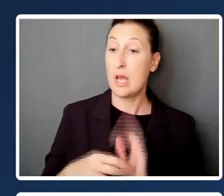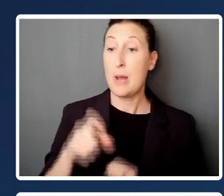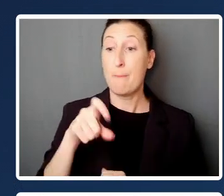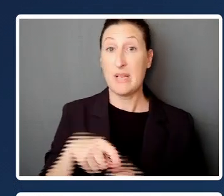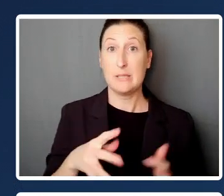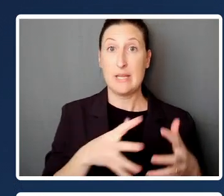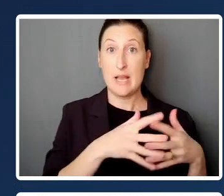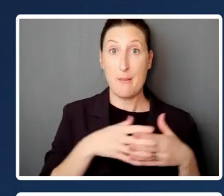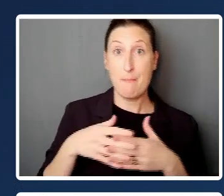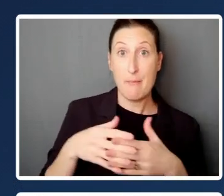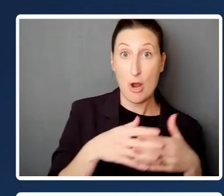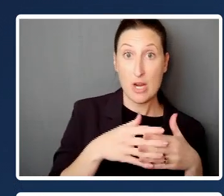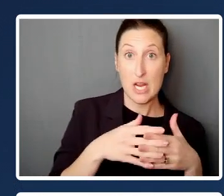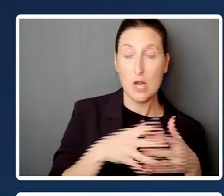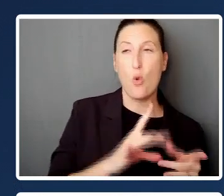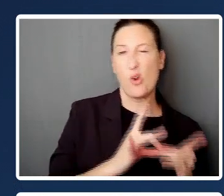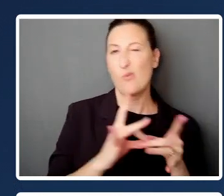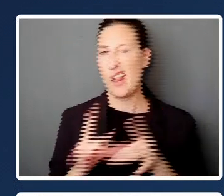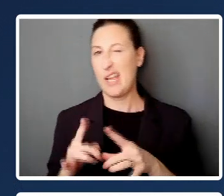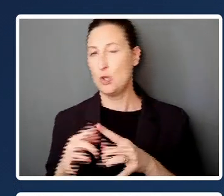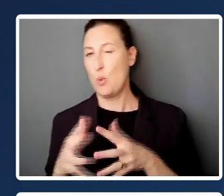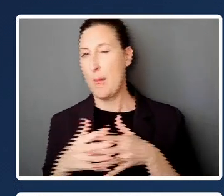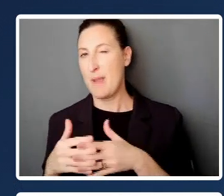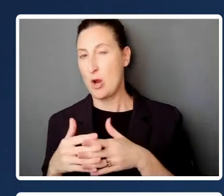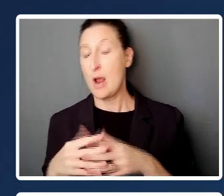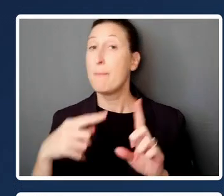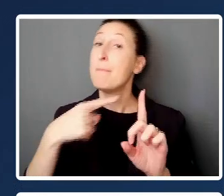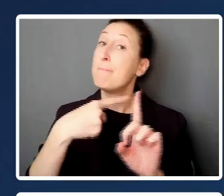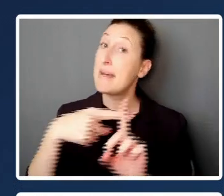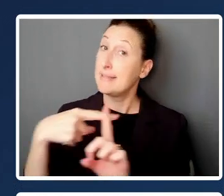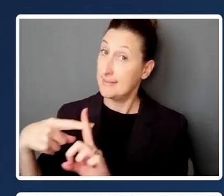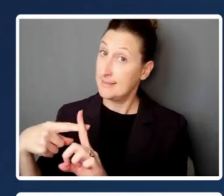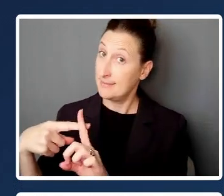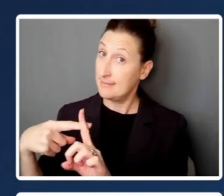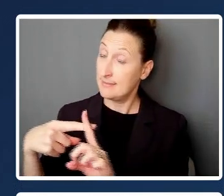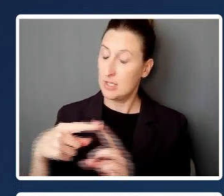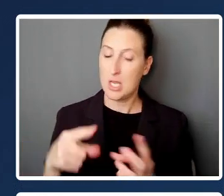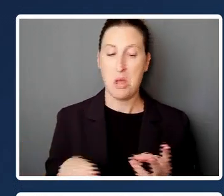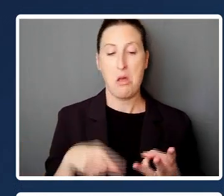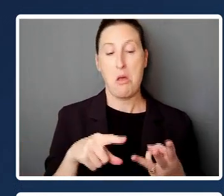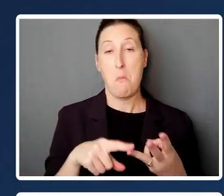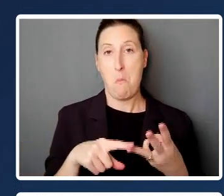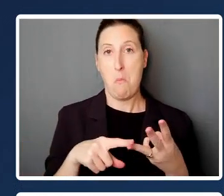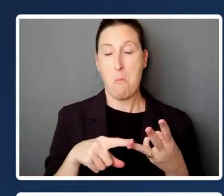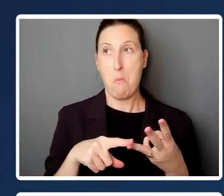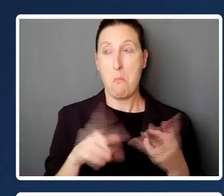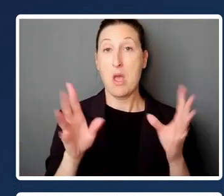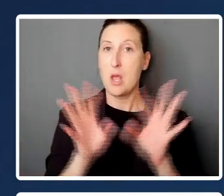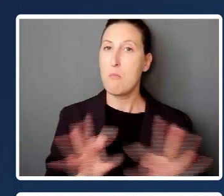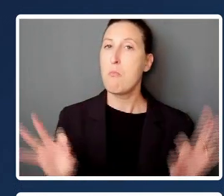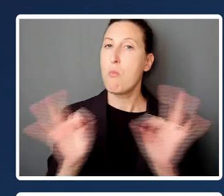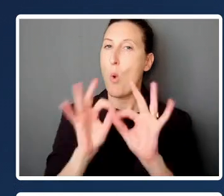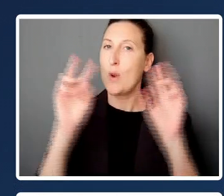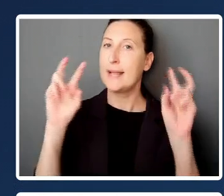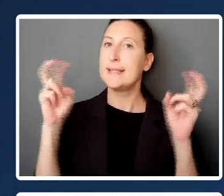related. They must be positive. They must be on an important topic. And they must be